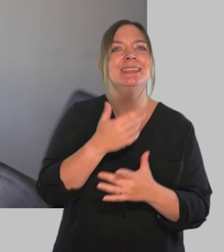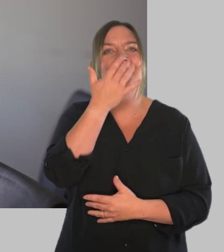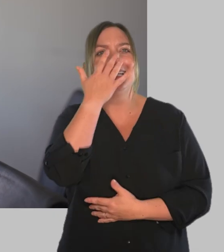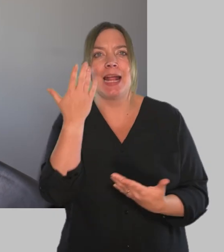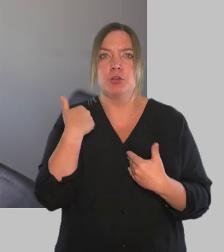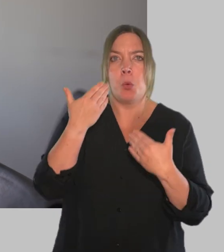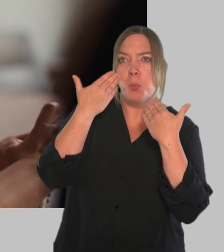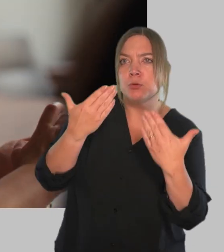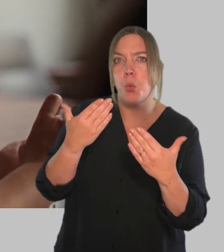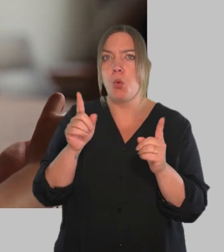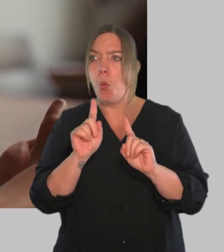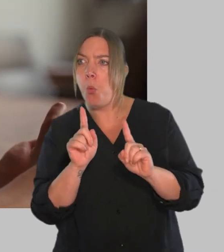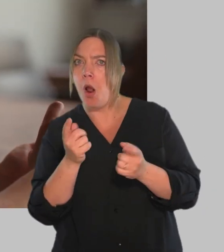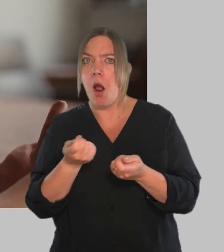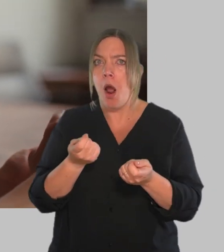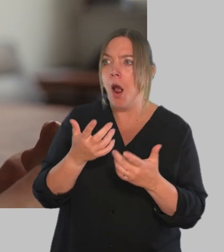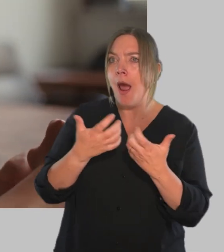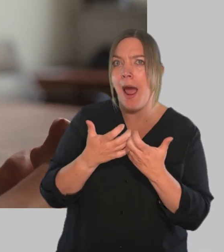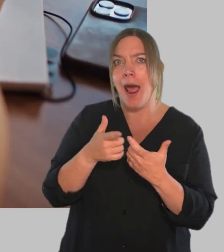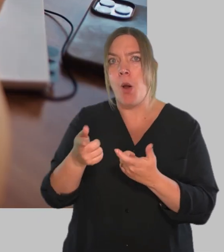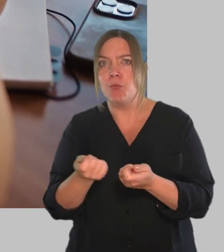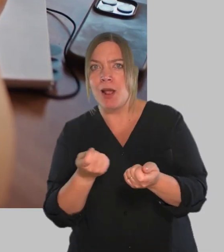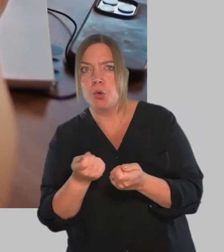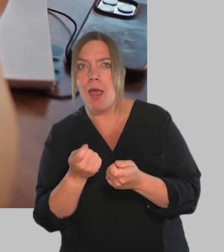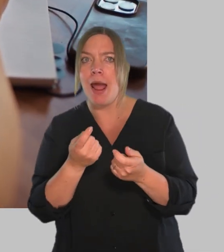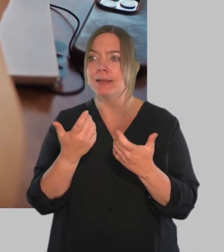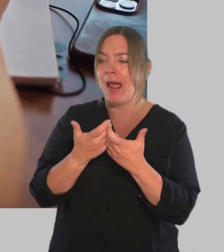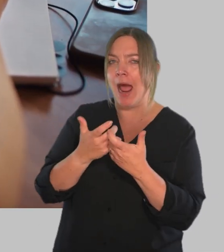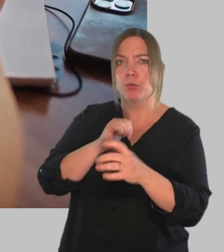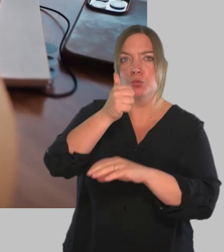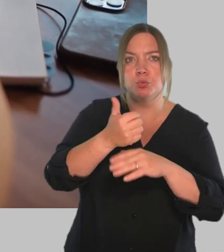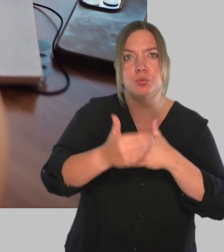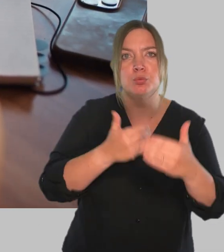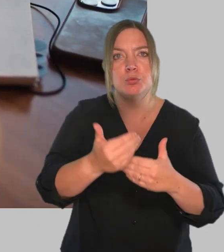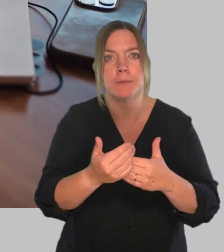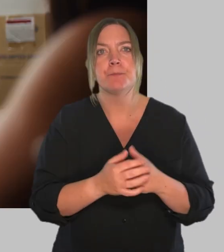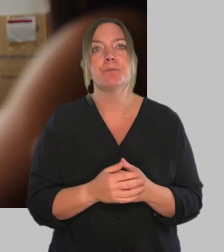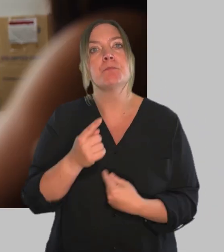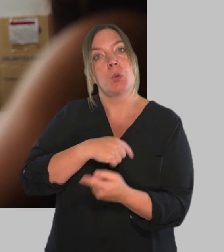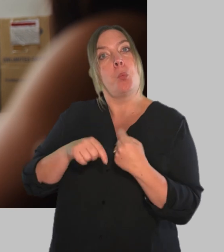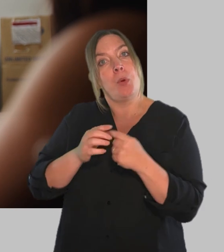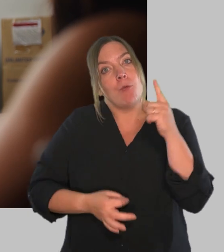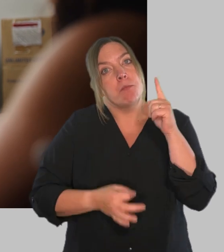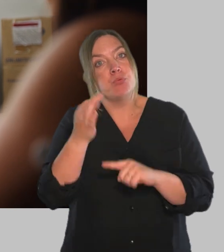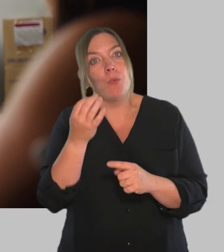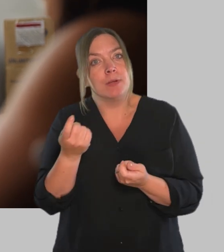but now we're having to manage generative AI. You know, how do we regulate a Large Language Model? How do we regulate something